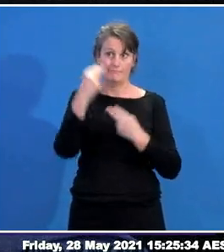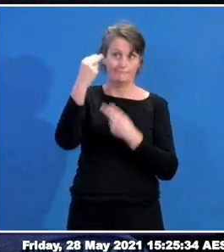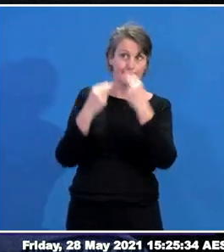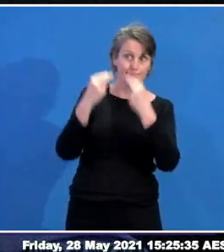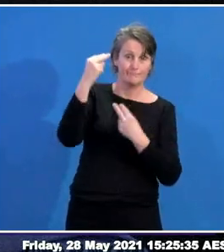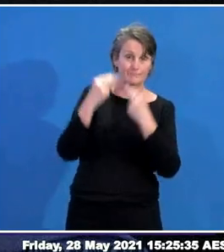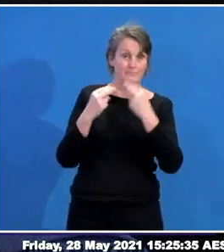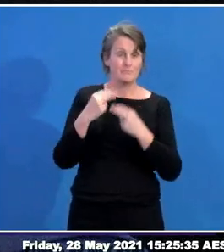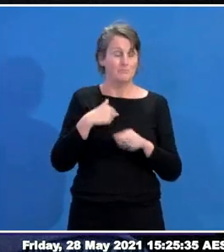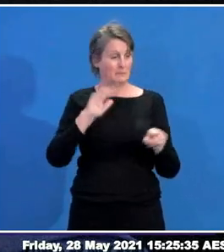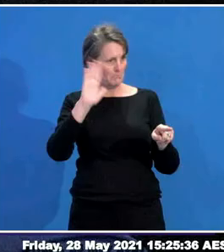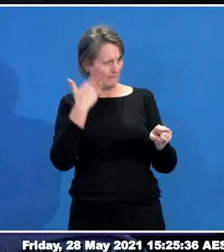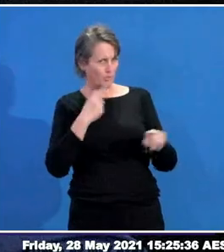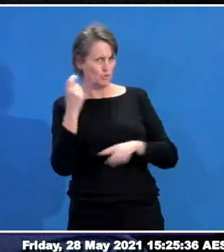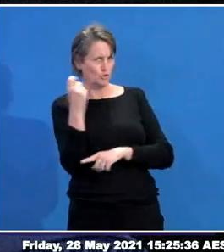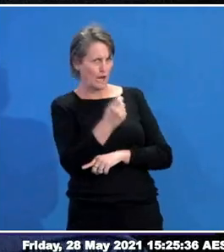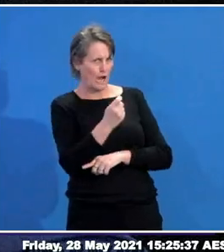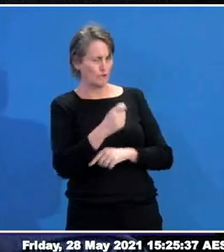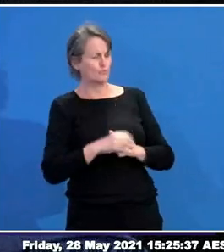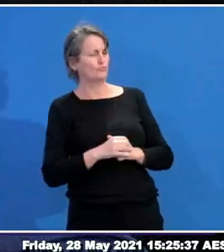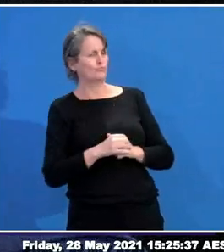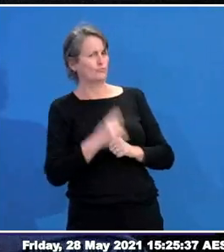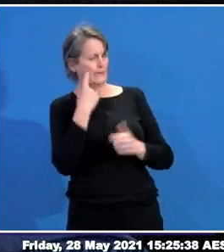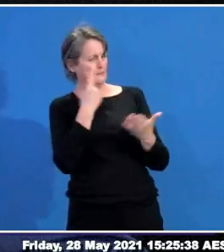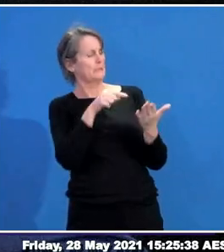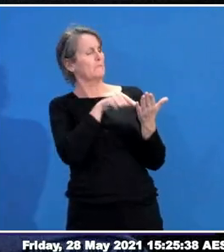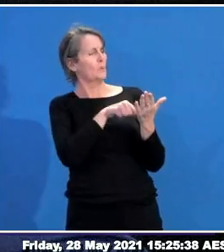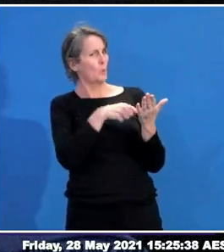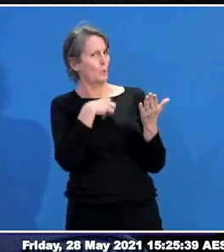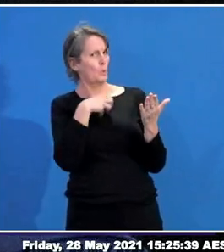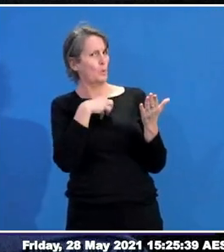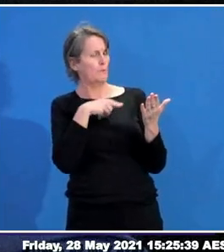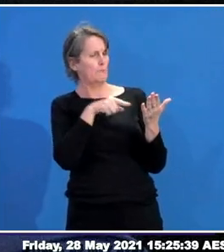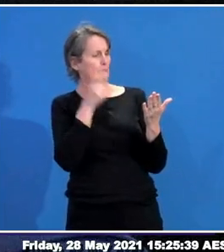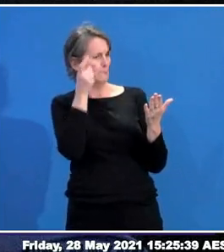somebody had been charged would emerge and, therefore be a relevant consideration